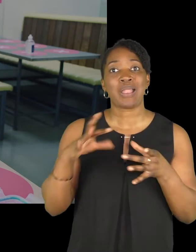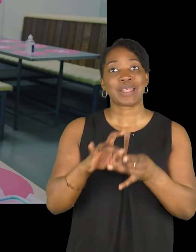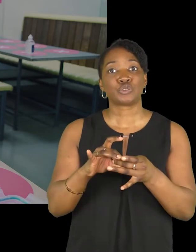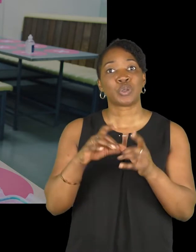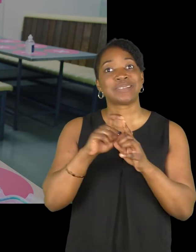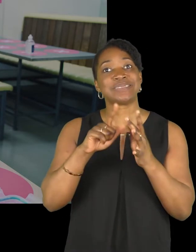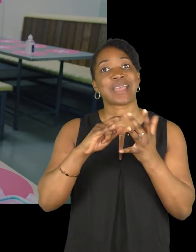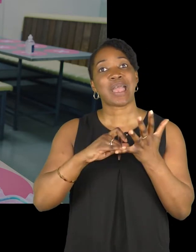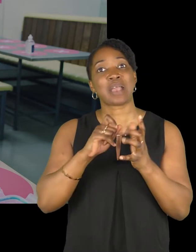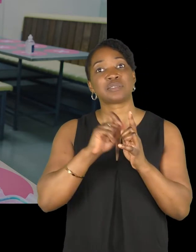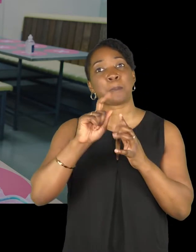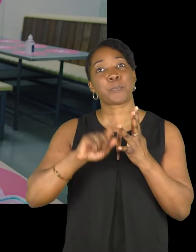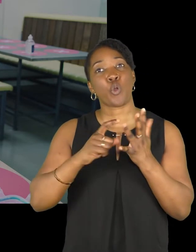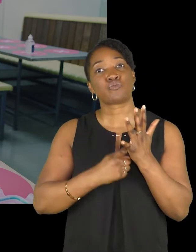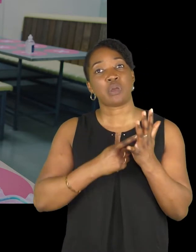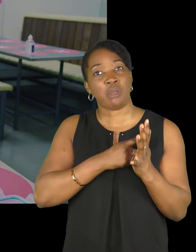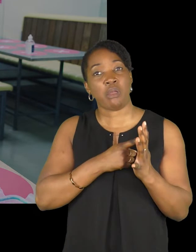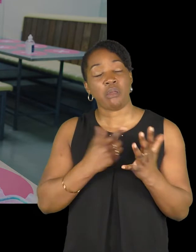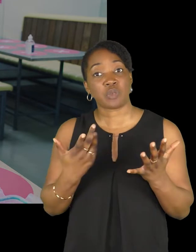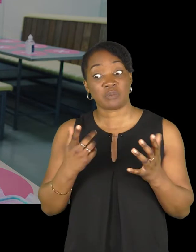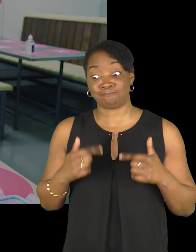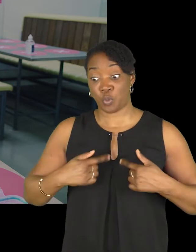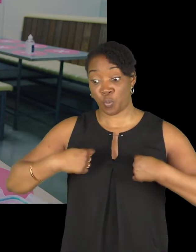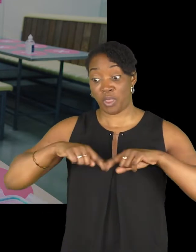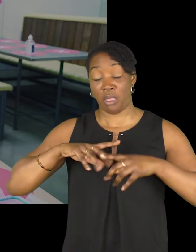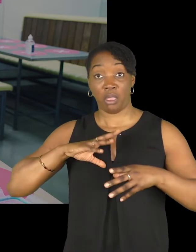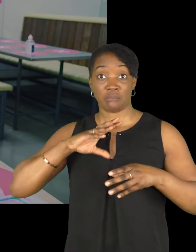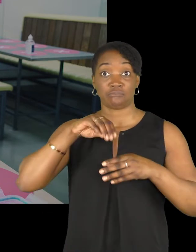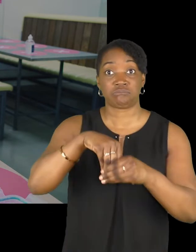And I think we bring all of that into it. That is who we are. So we bring that into